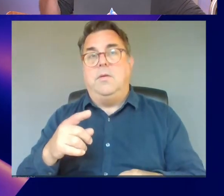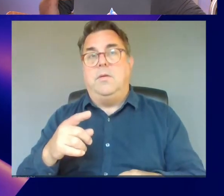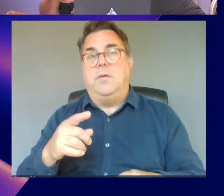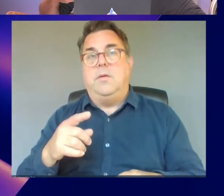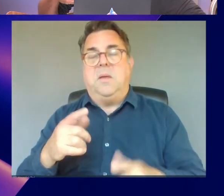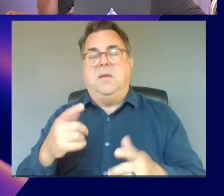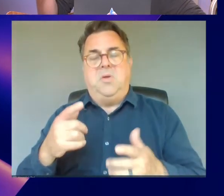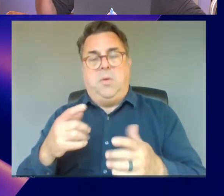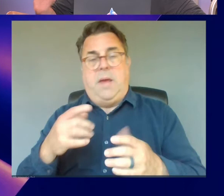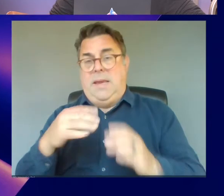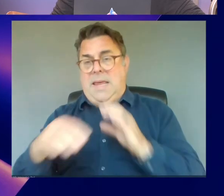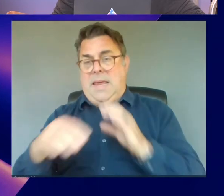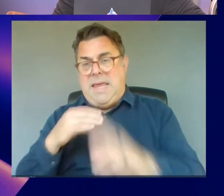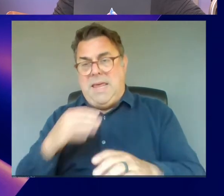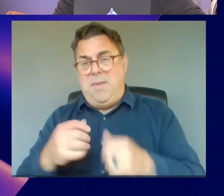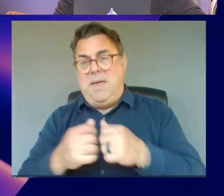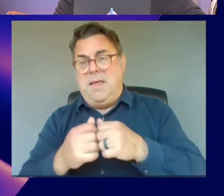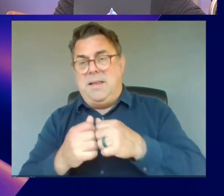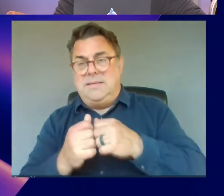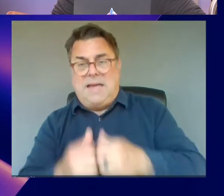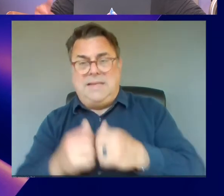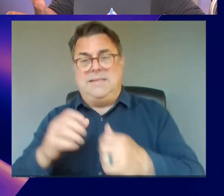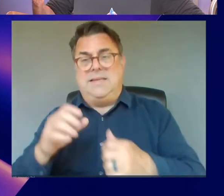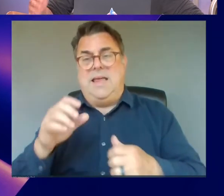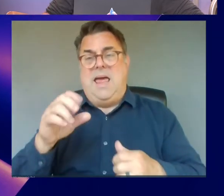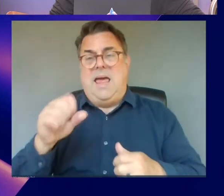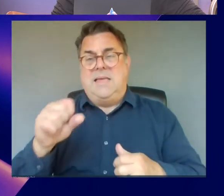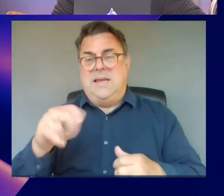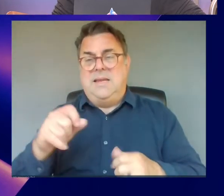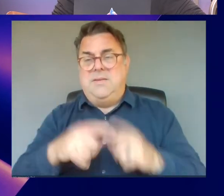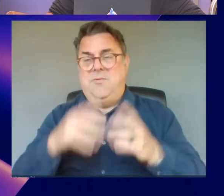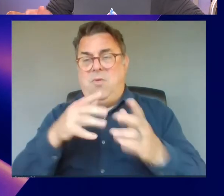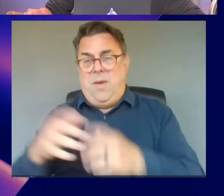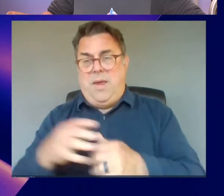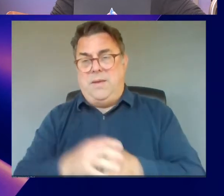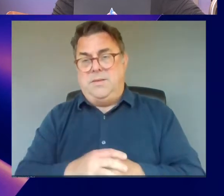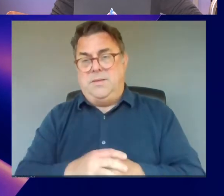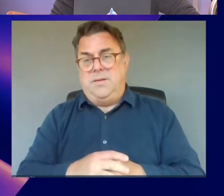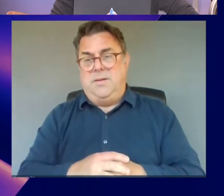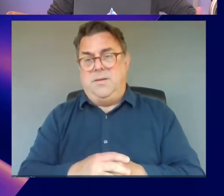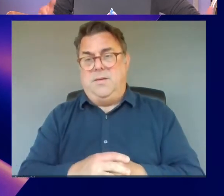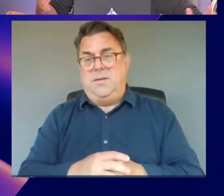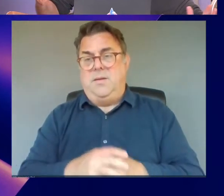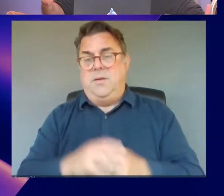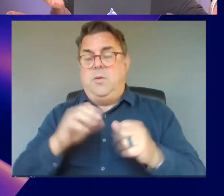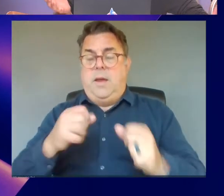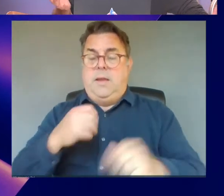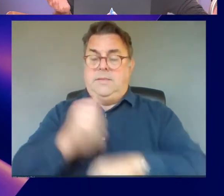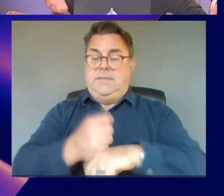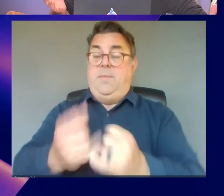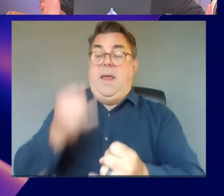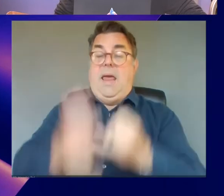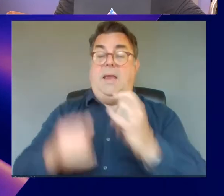or SMS, or a lot of other, and you can actually have an endpoint. You can actually get them posted into Slack,